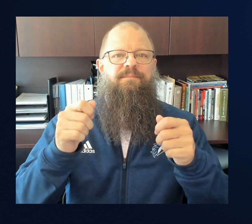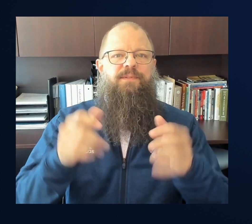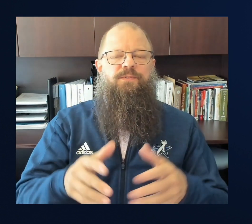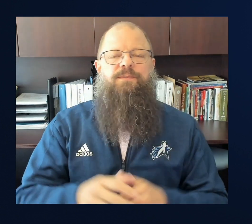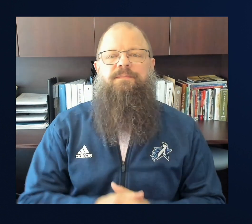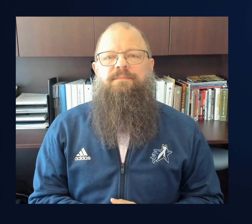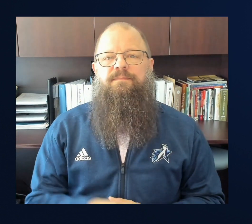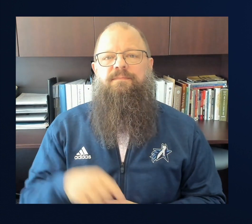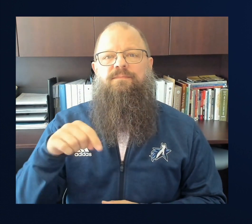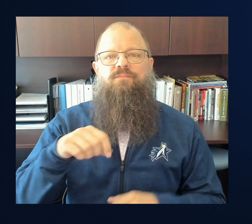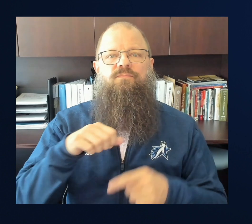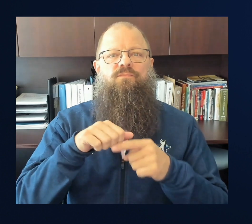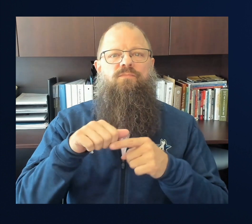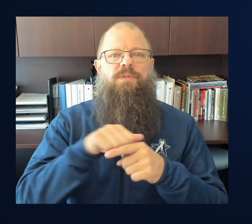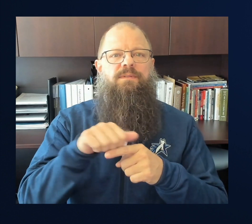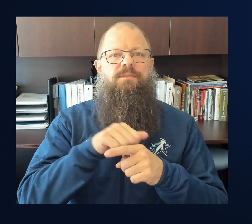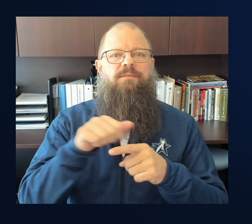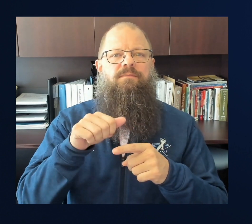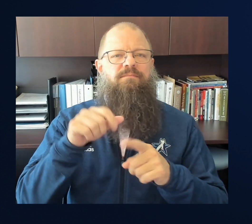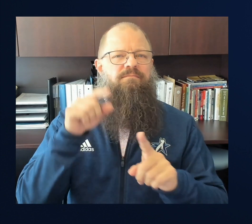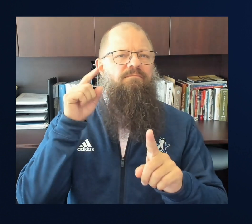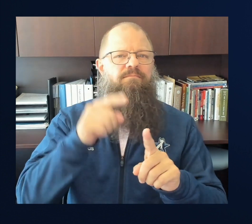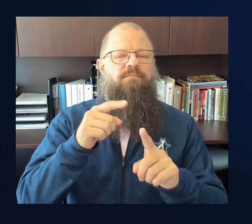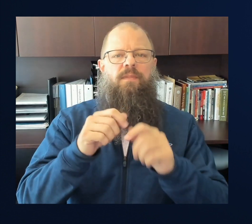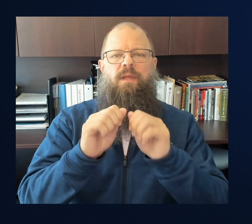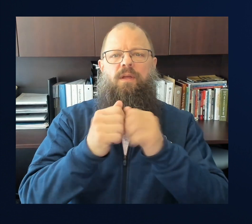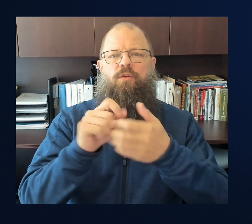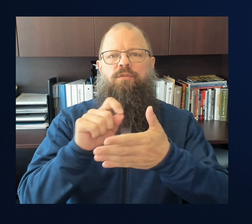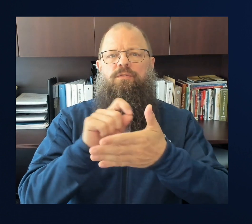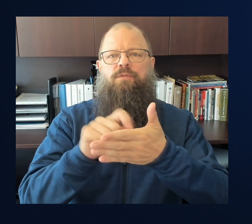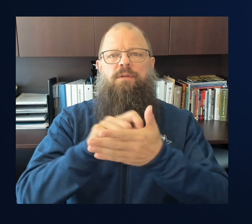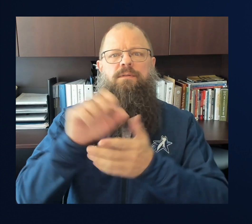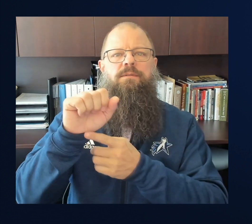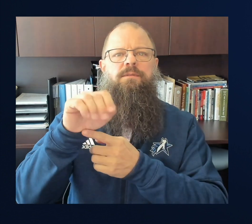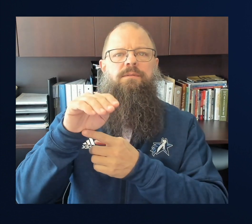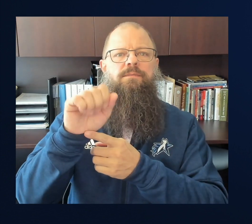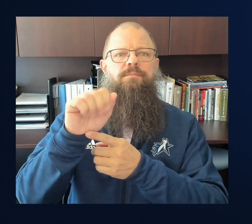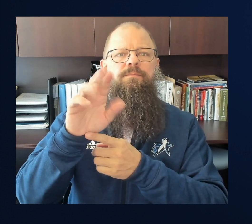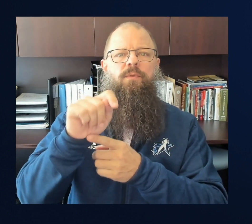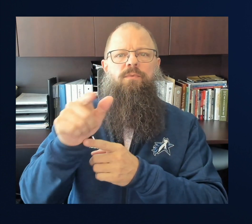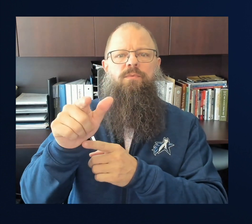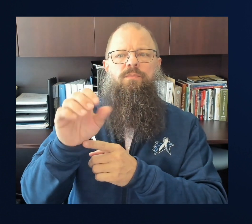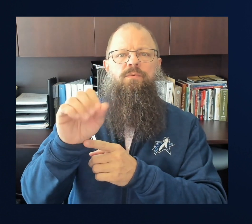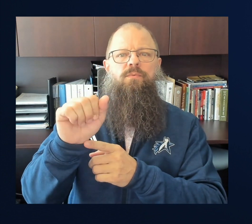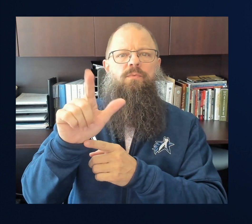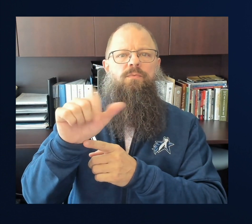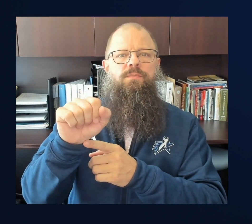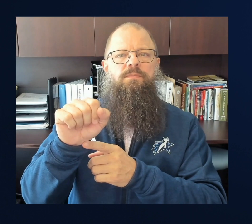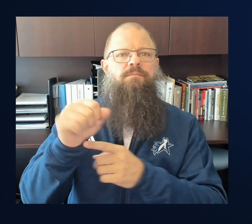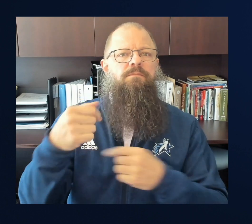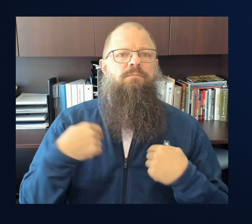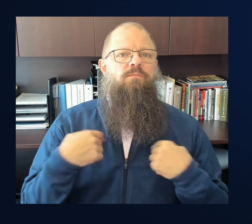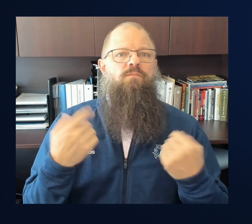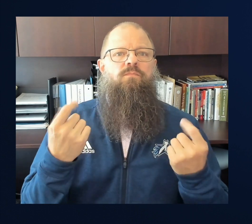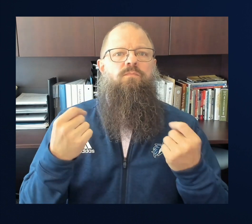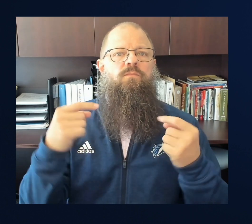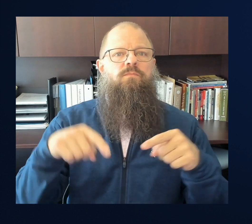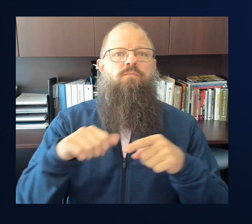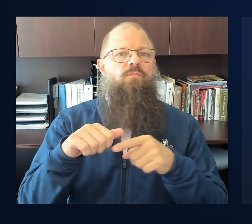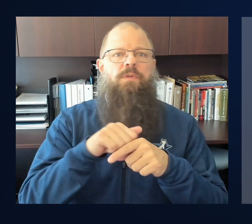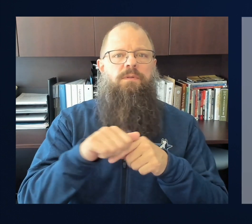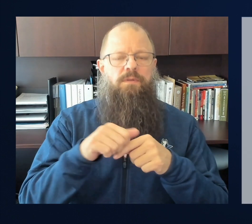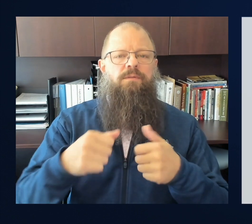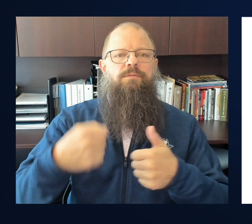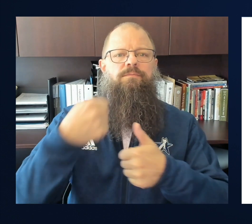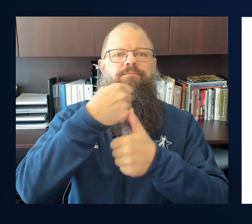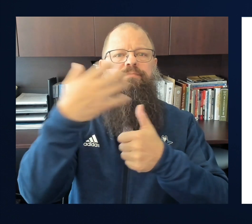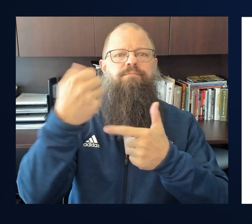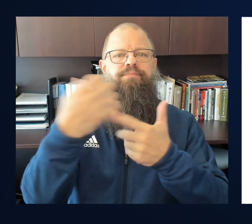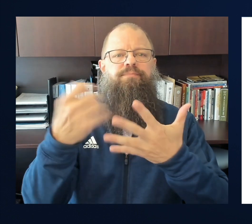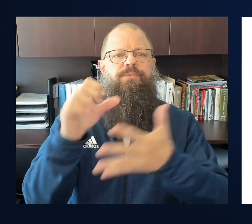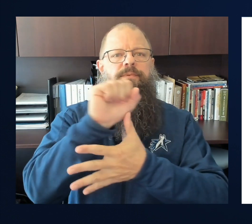Hello TSD managers, this training relates to how to write SMART goals. So during today's